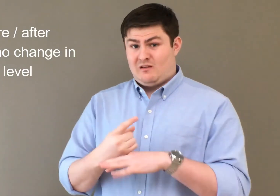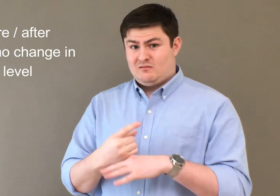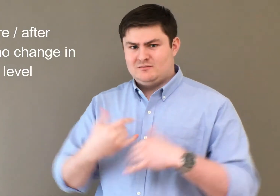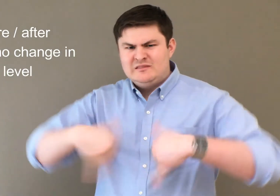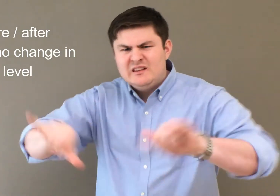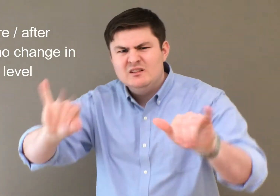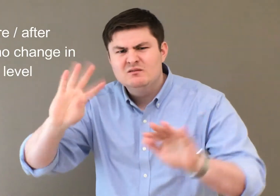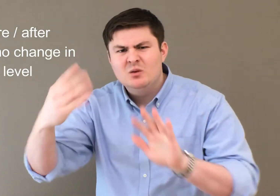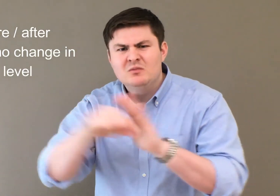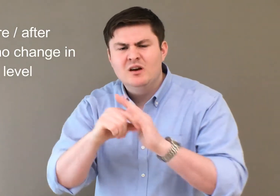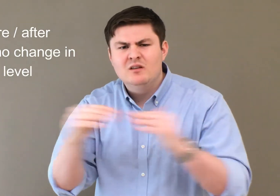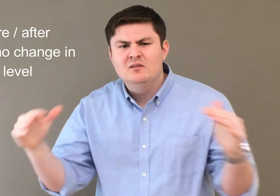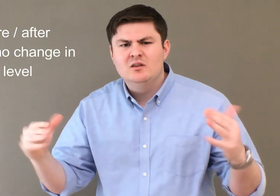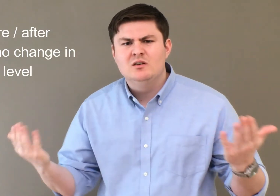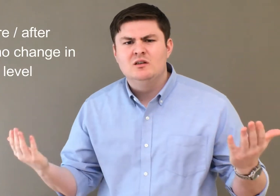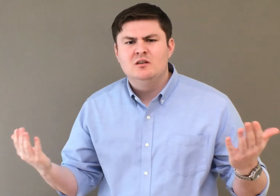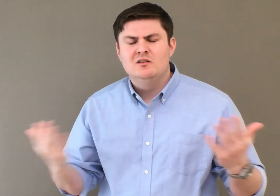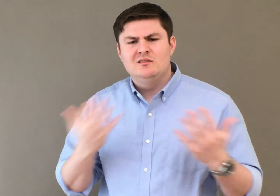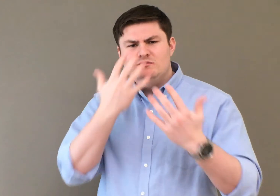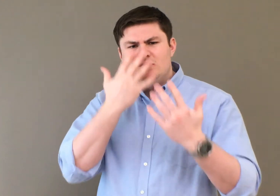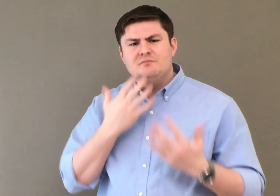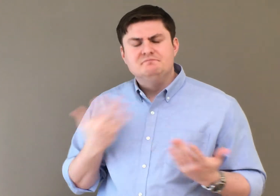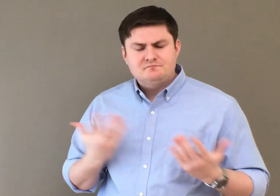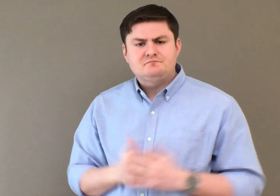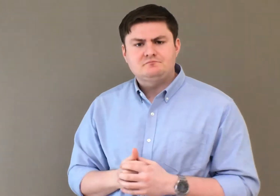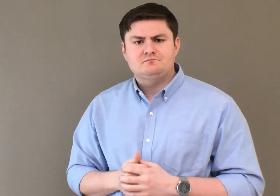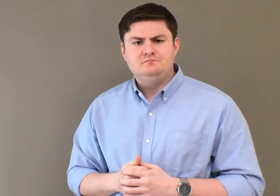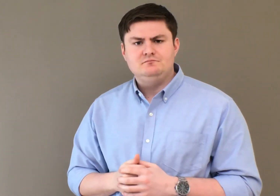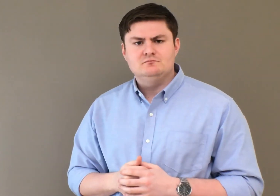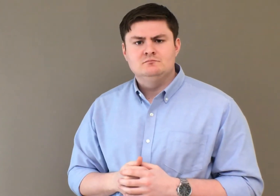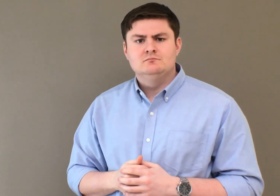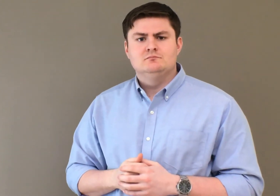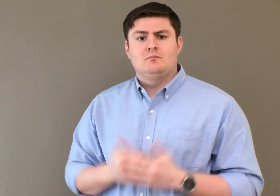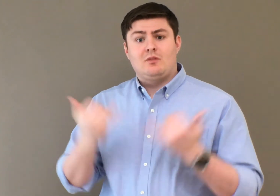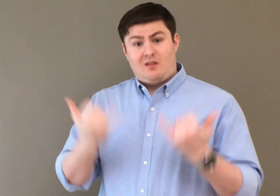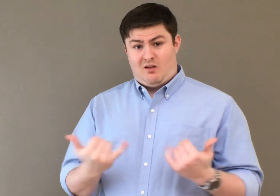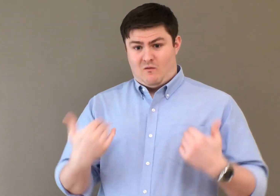and research has shown that metric hasn’t improved at all with EHDI.